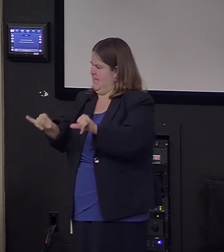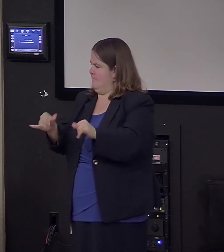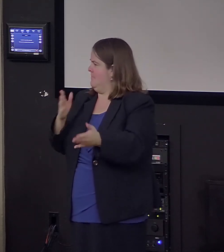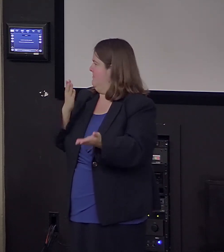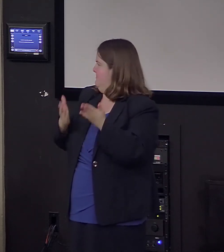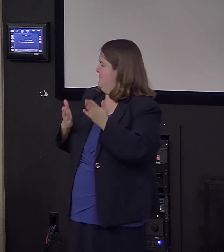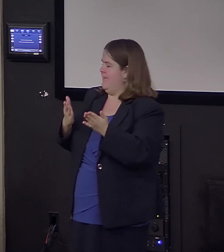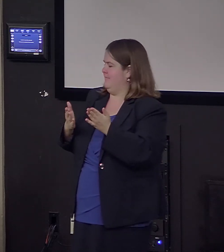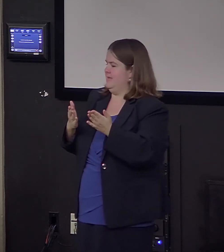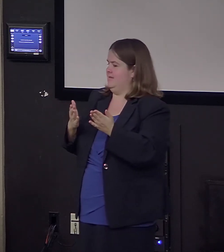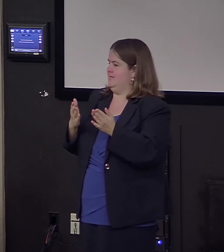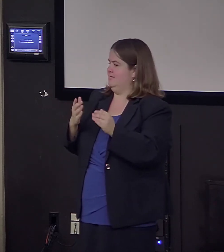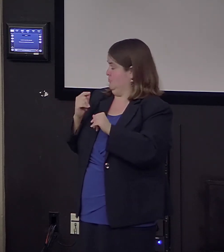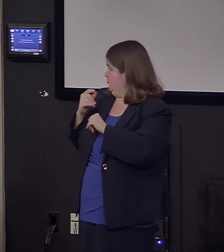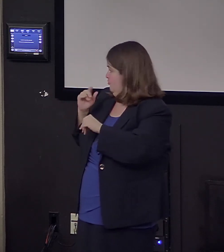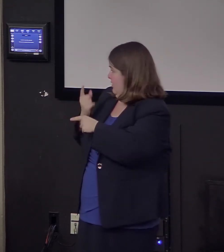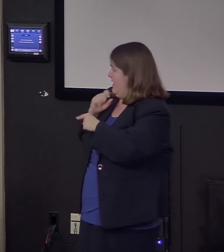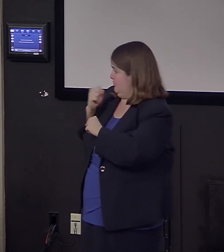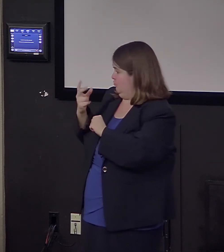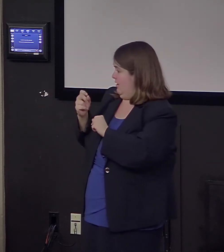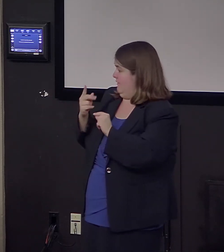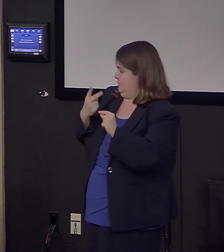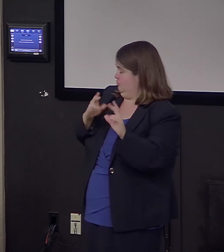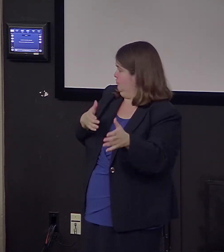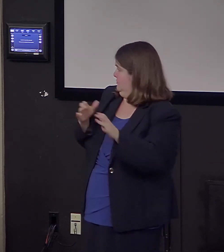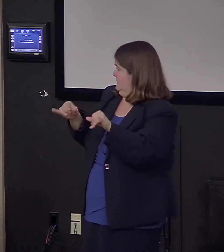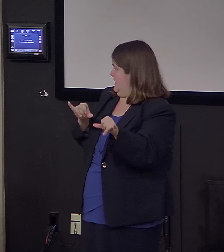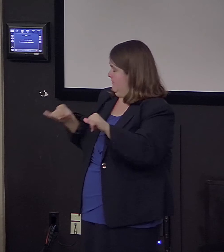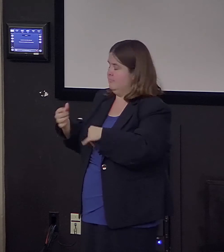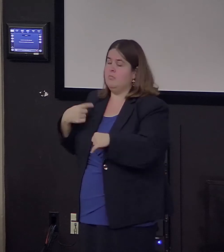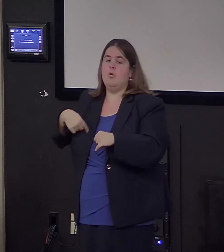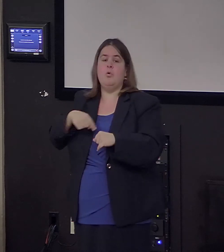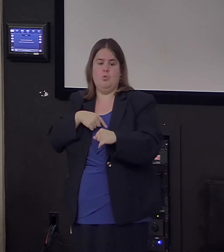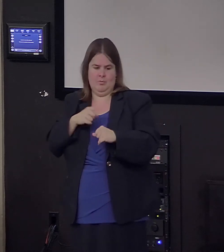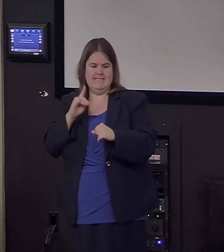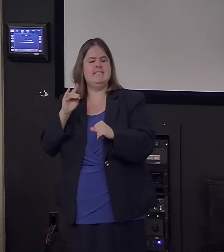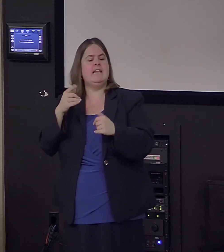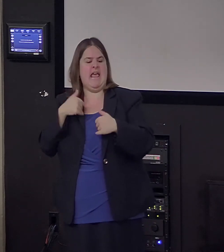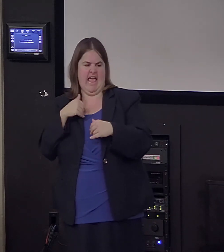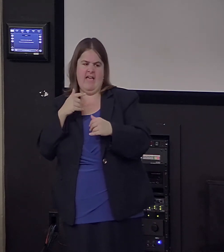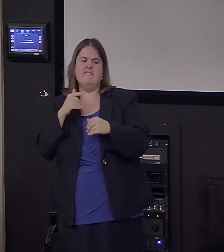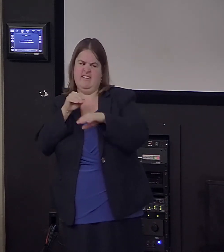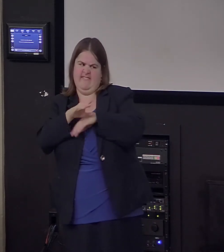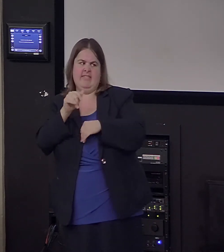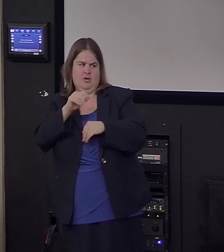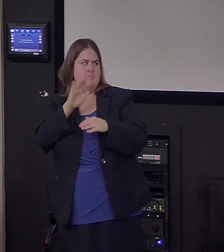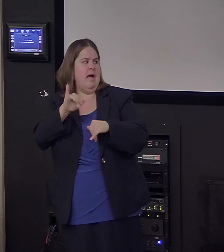the two groups were the same at 12 years of age. No actually we had an intervention effect at age 12.